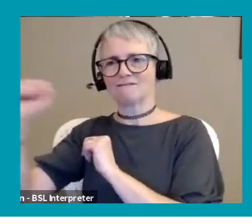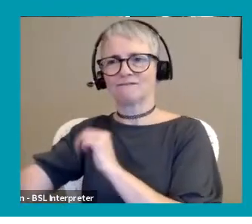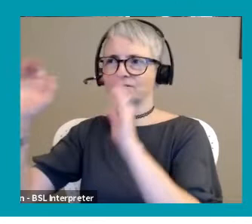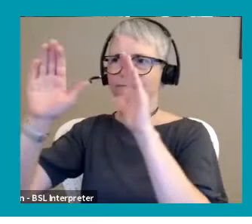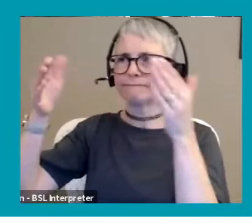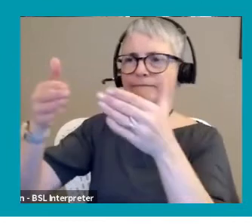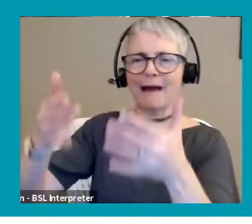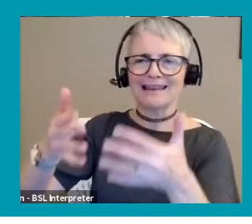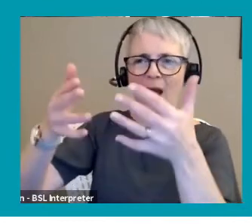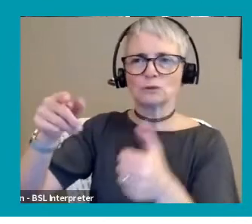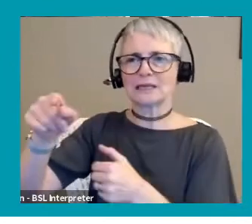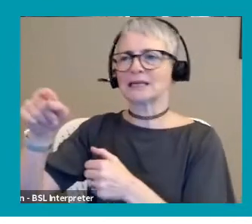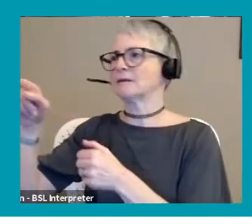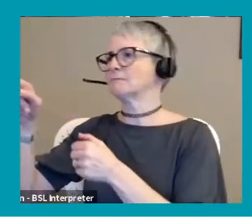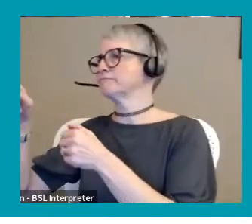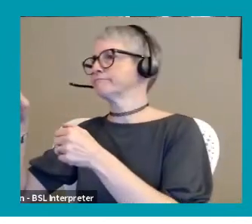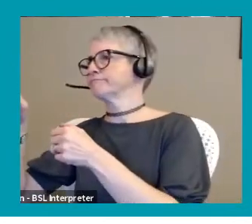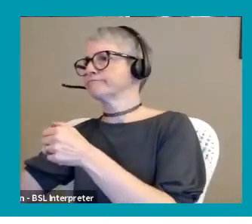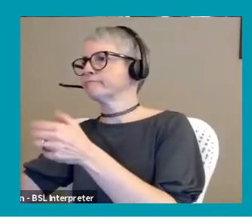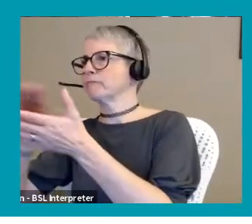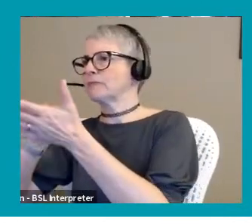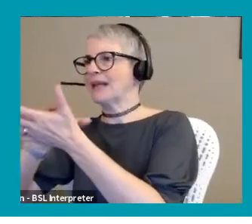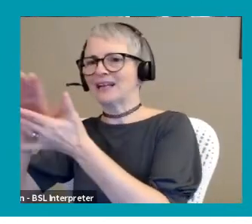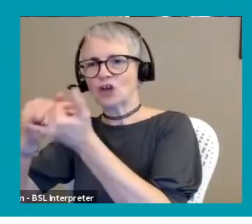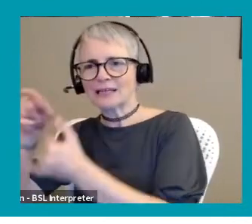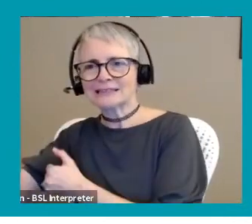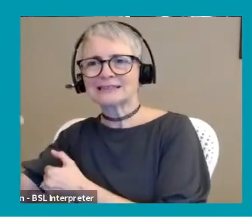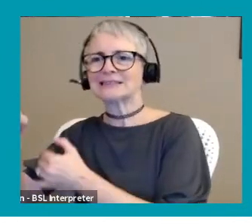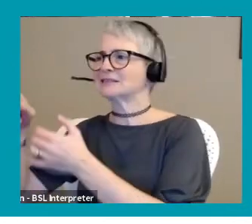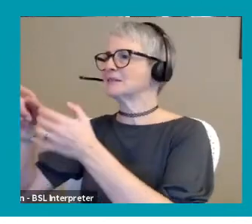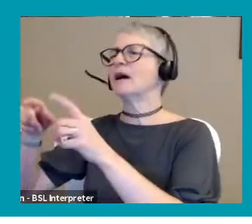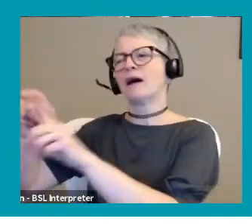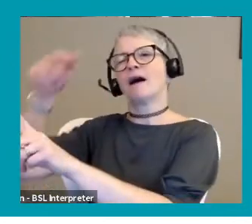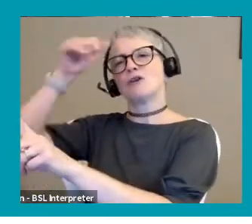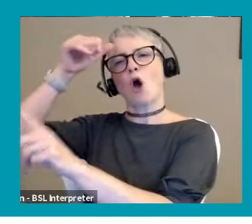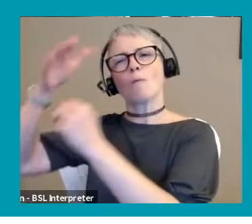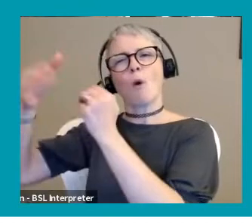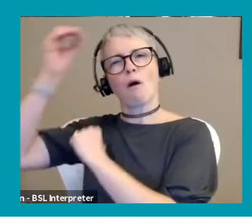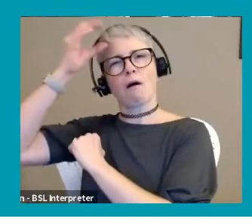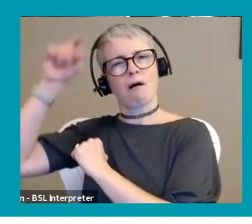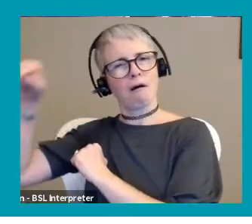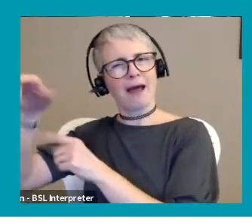jobs happening and what salaries are like and they often have a large network of clients.